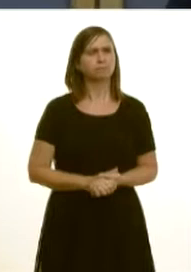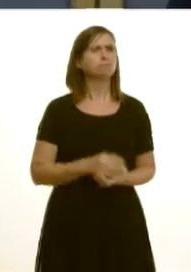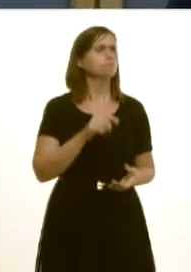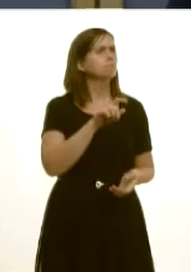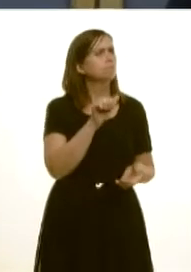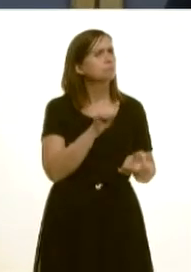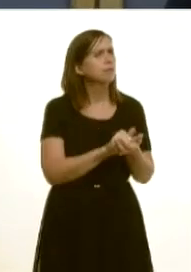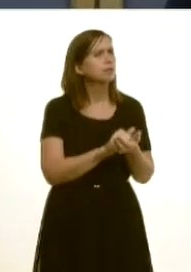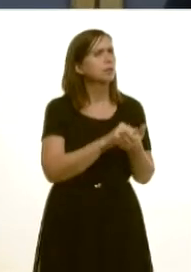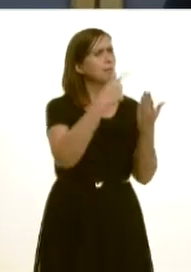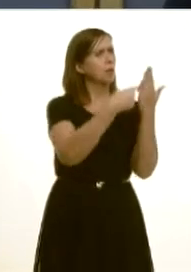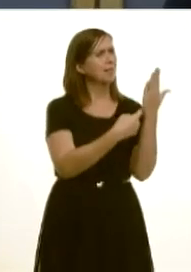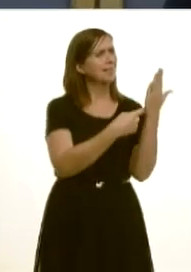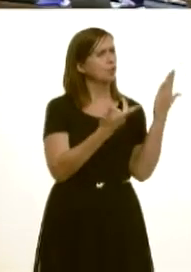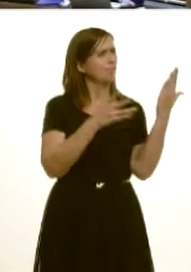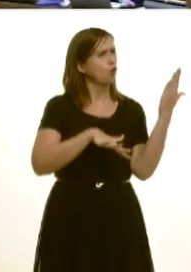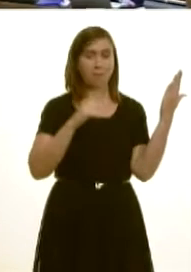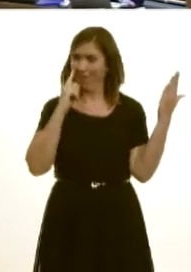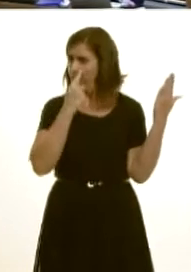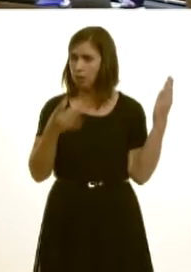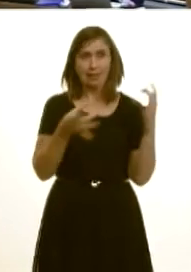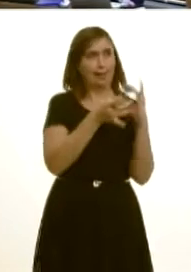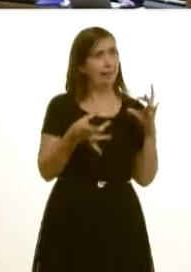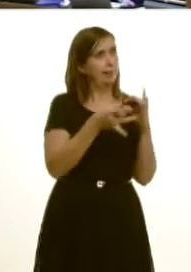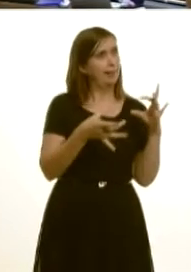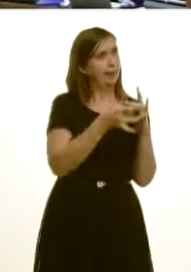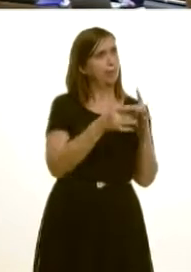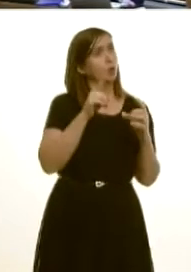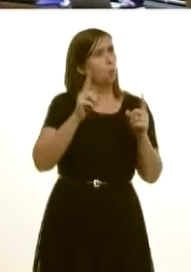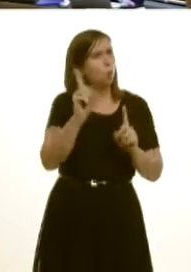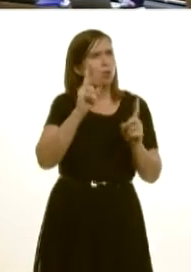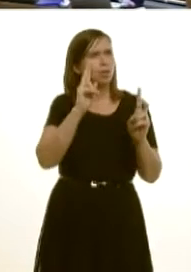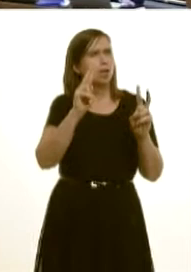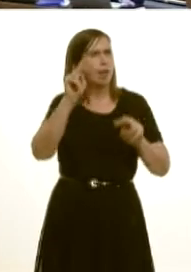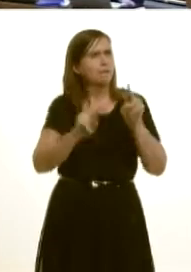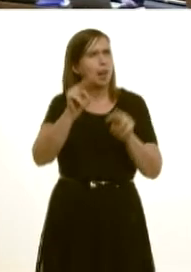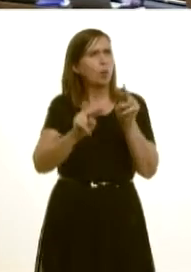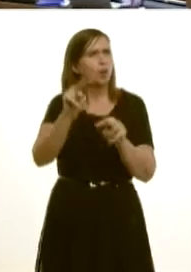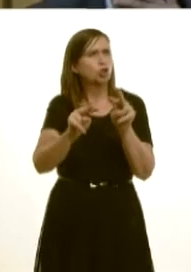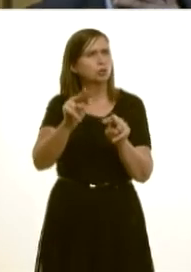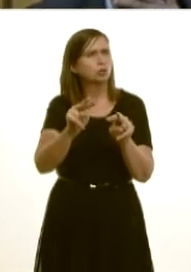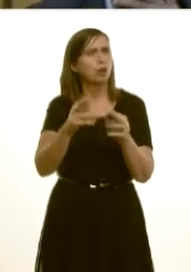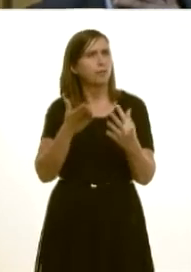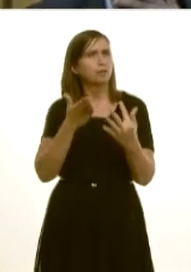that policy should follow evidence. What robust evaluation of interventions that work to prevent